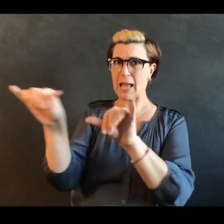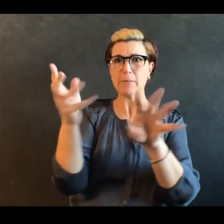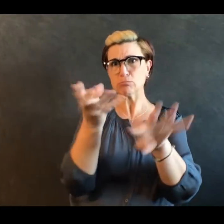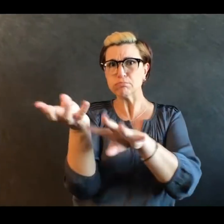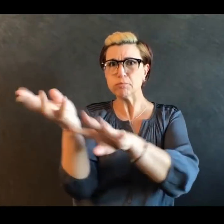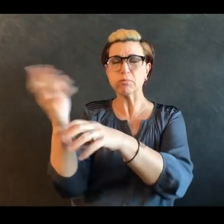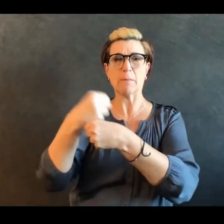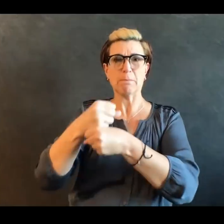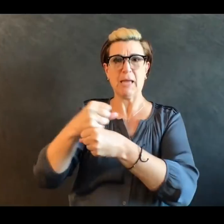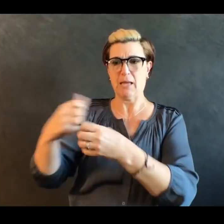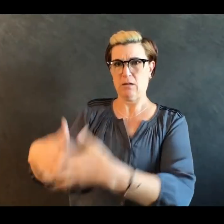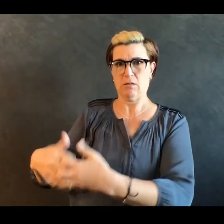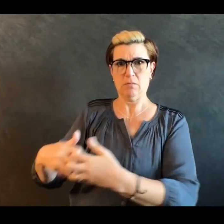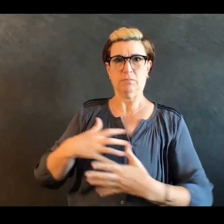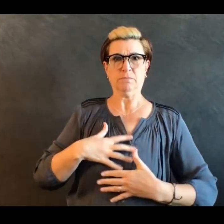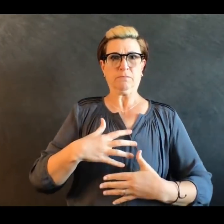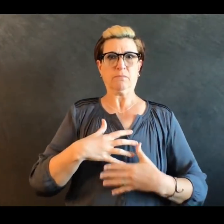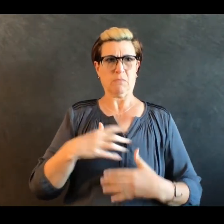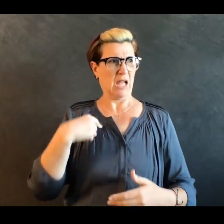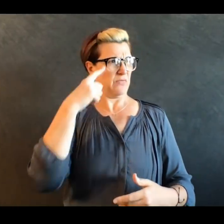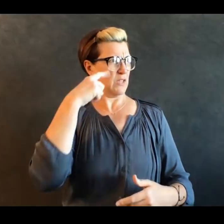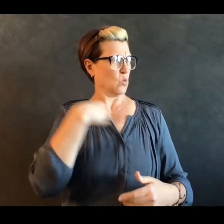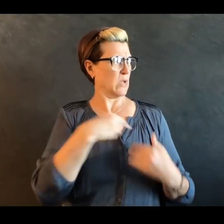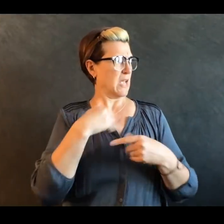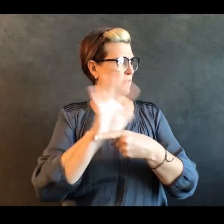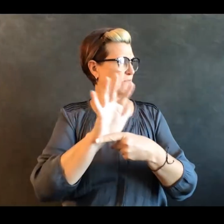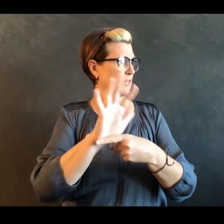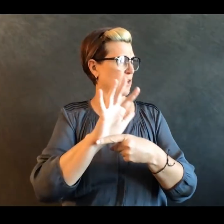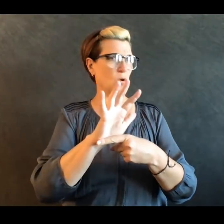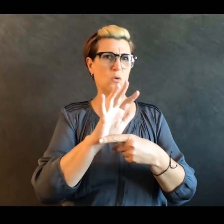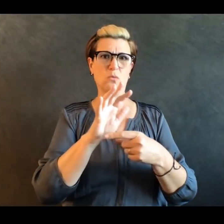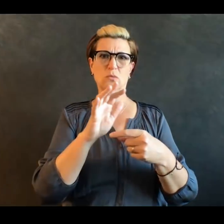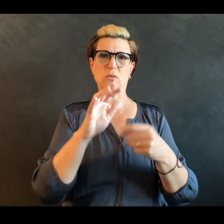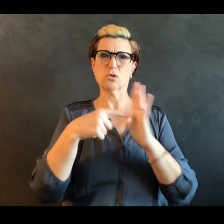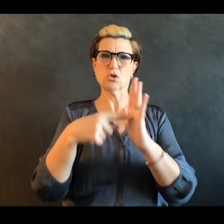clip that we have of General Motors sent to us by General Motors and I think they